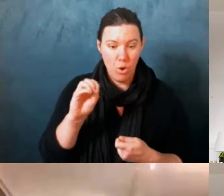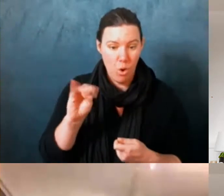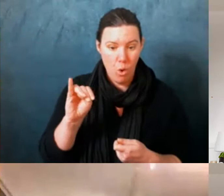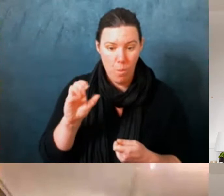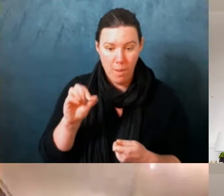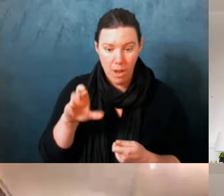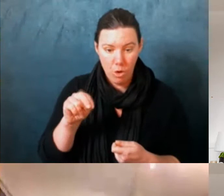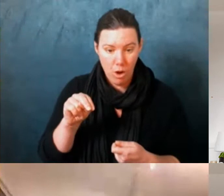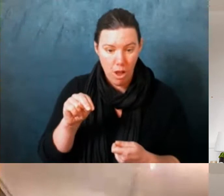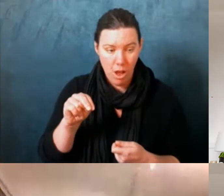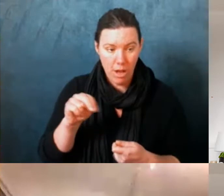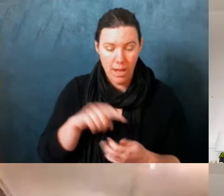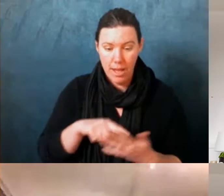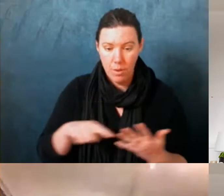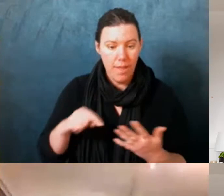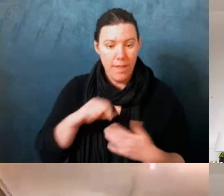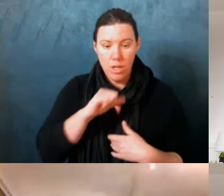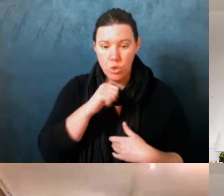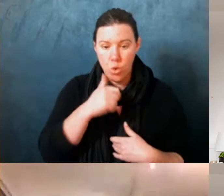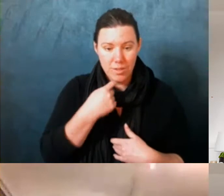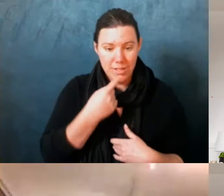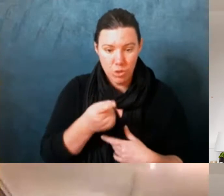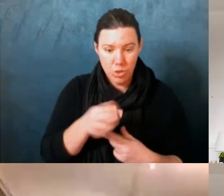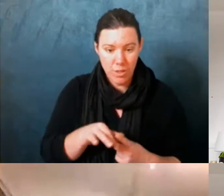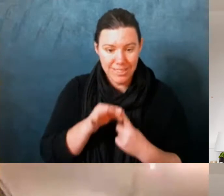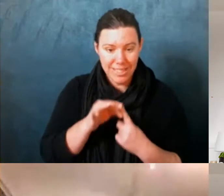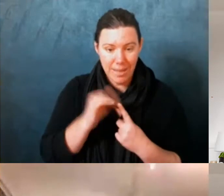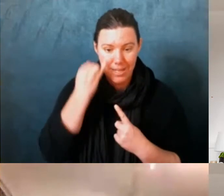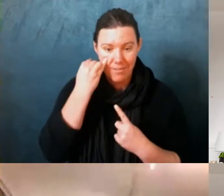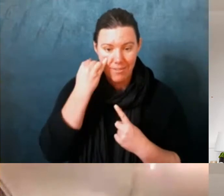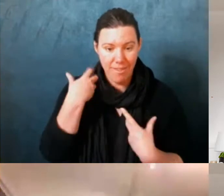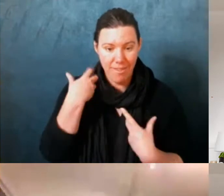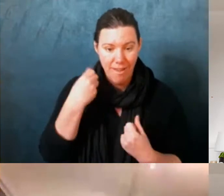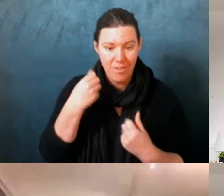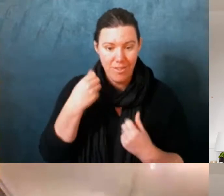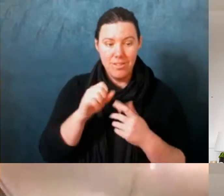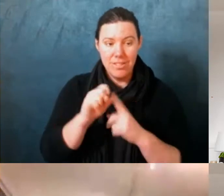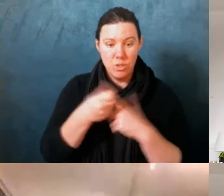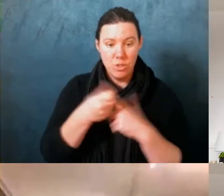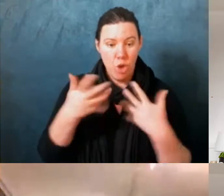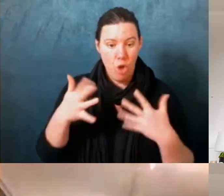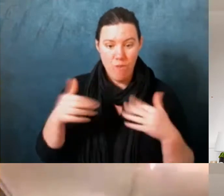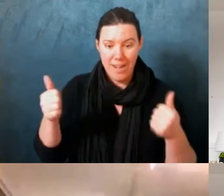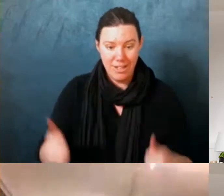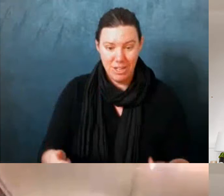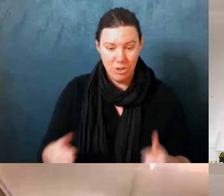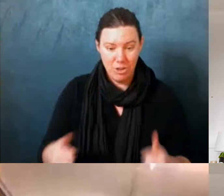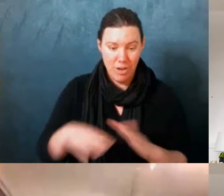unless the health situation deteriorated. And then they say, oh, we have the this.